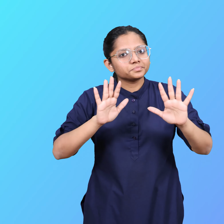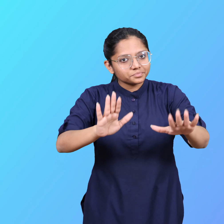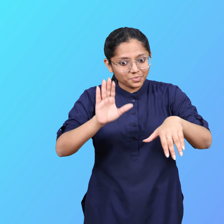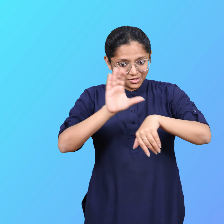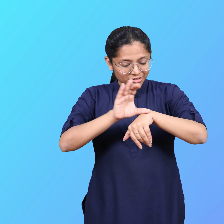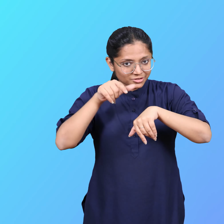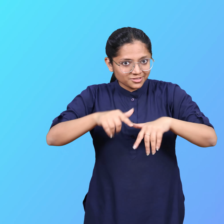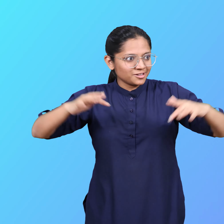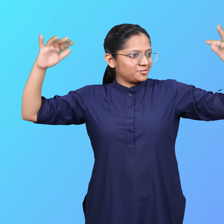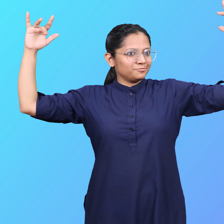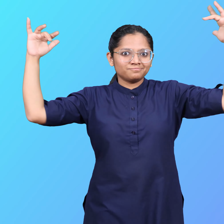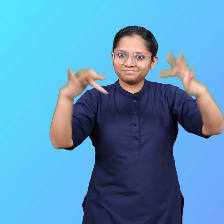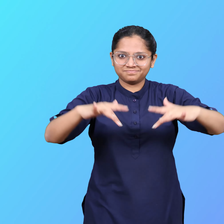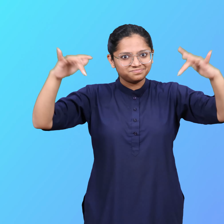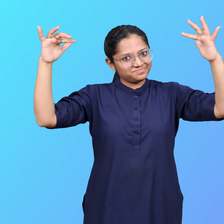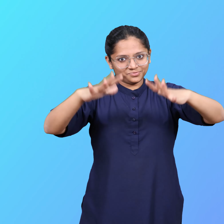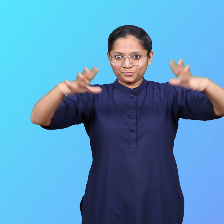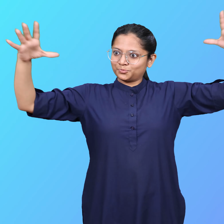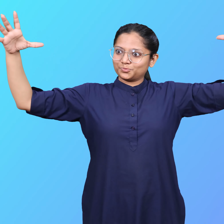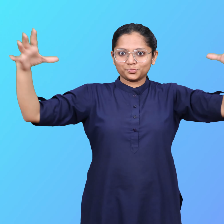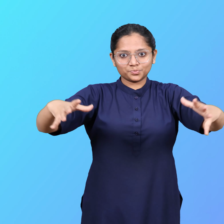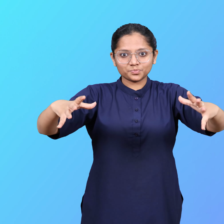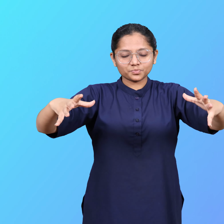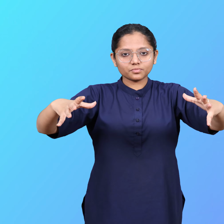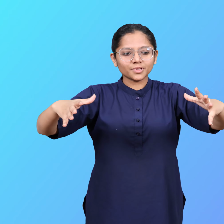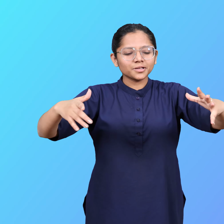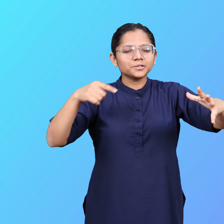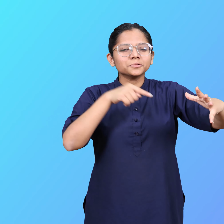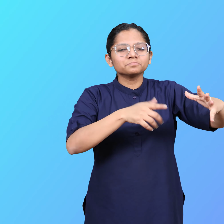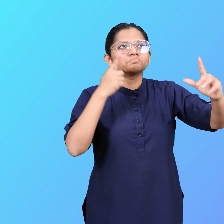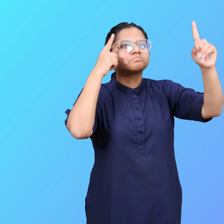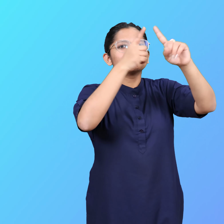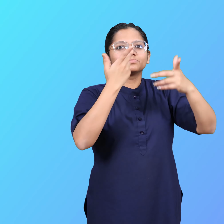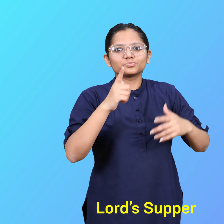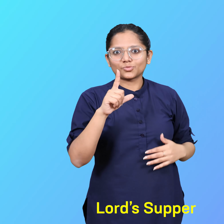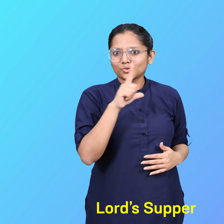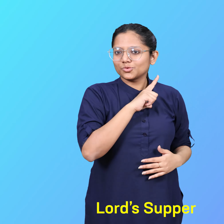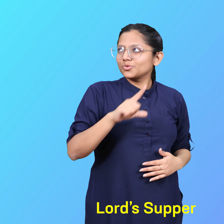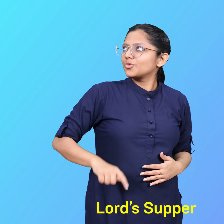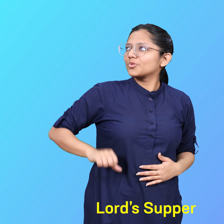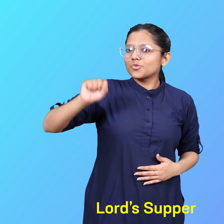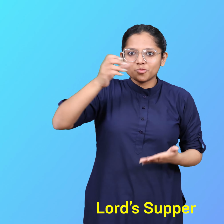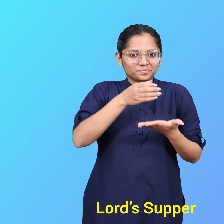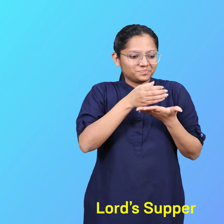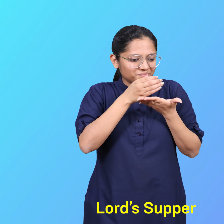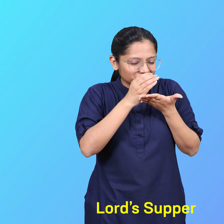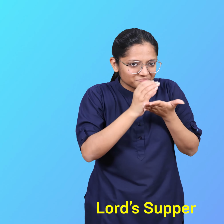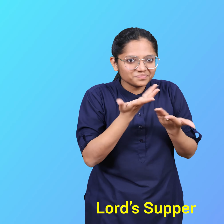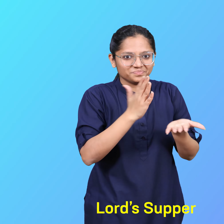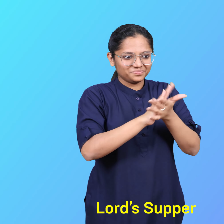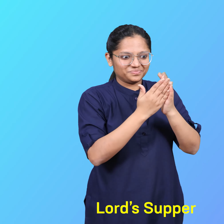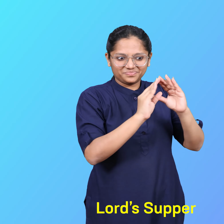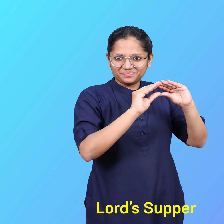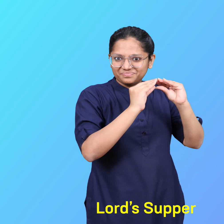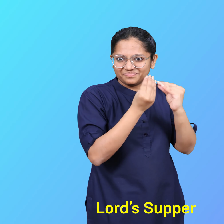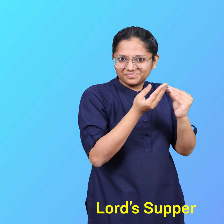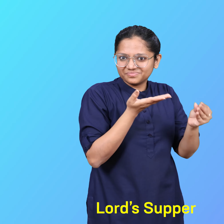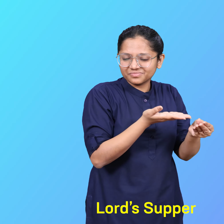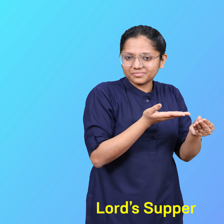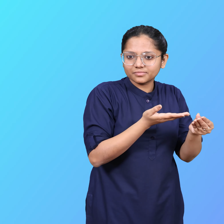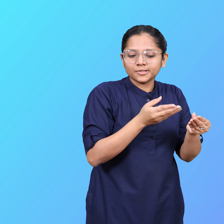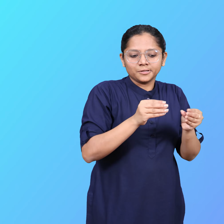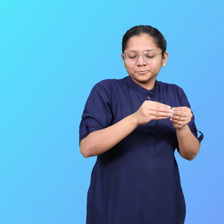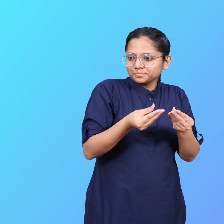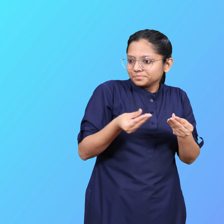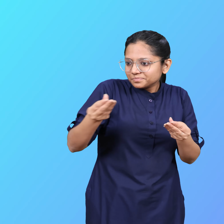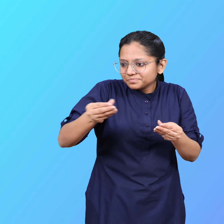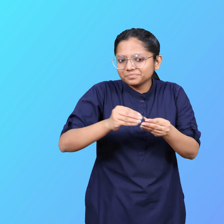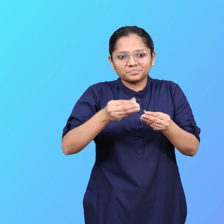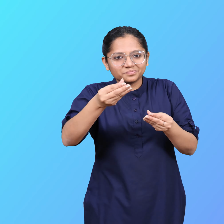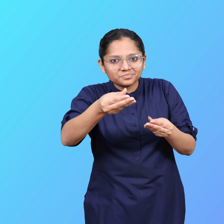When you all come together, it is not really the Lord’s Supper you are eating.